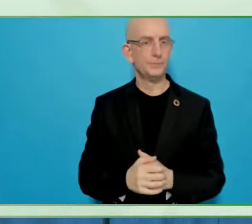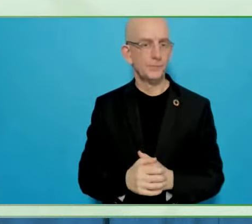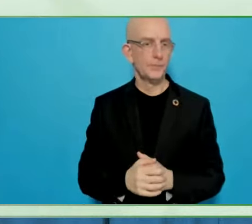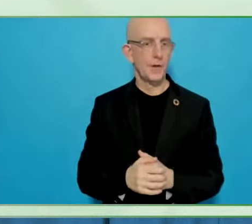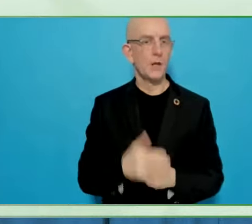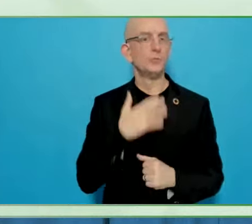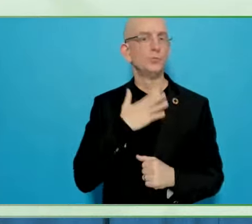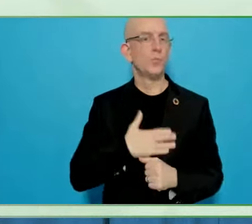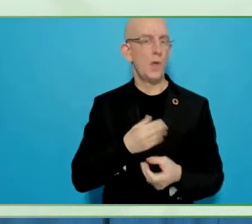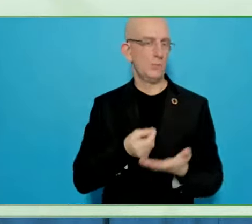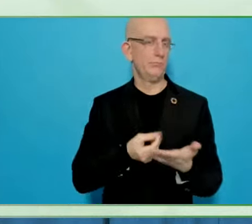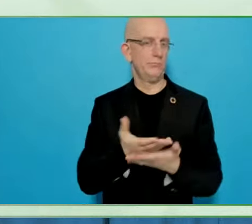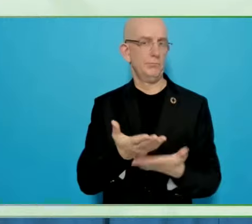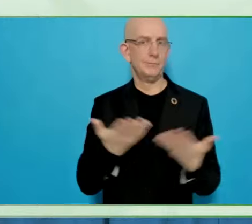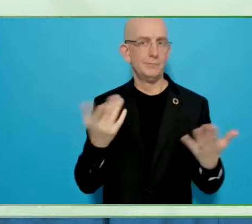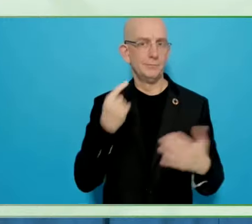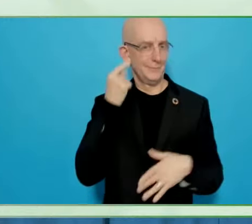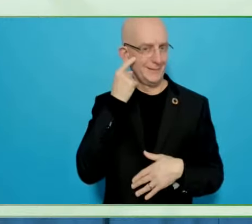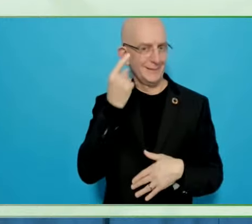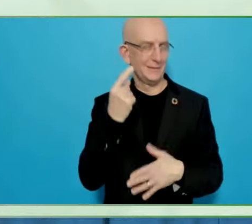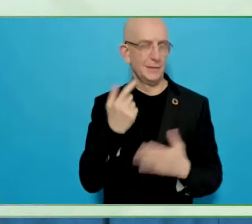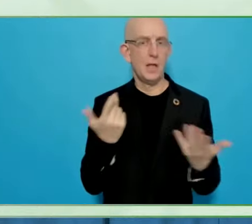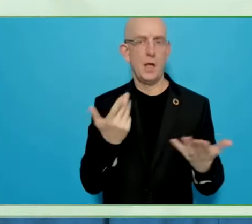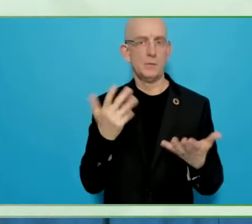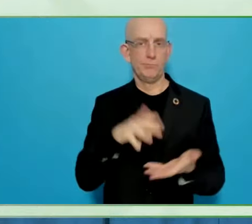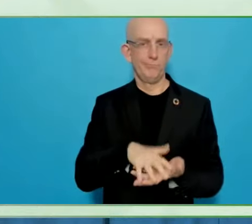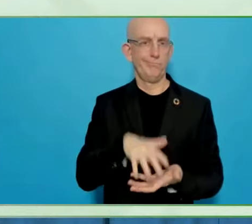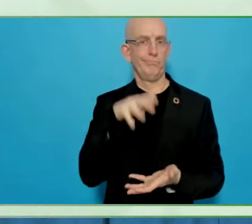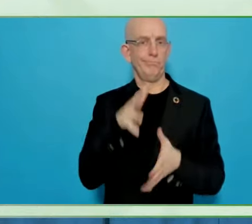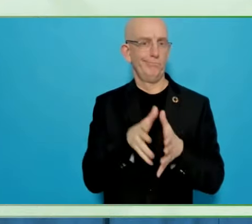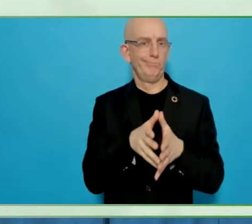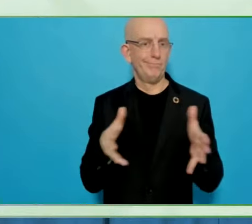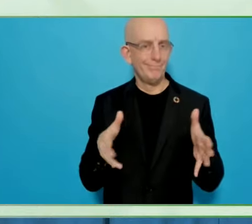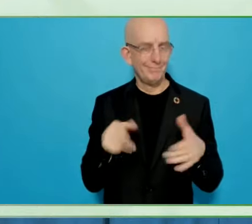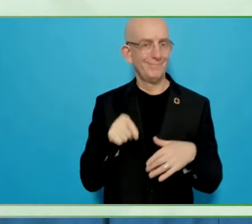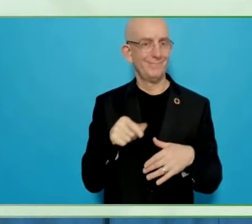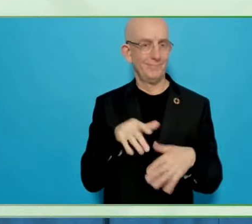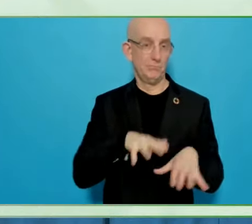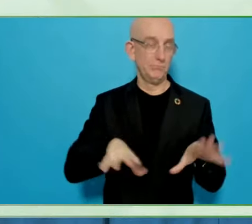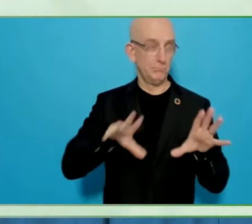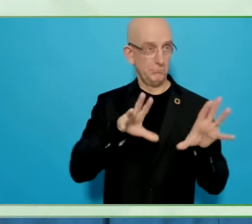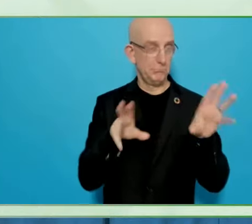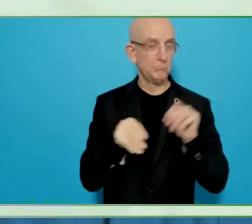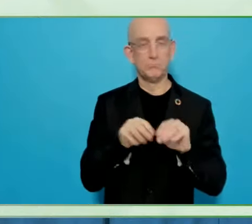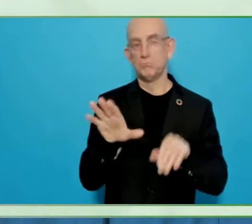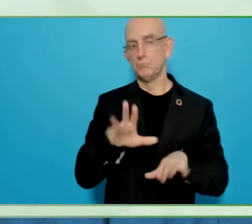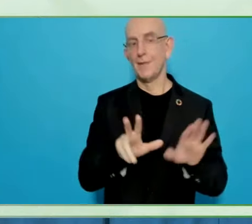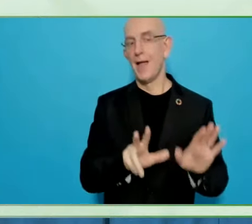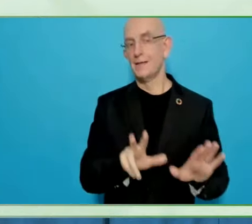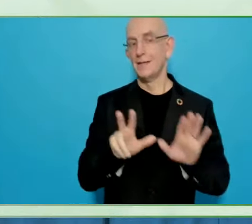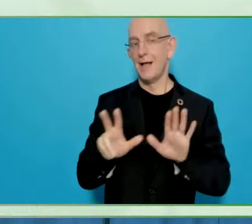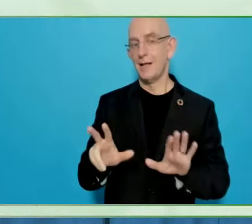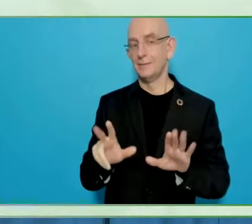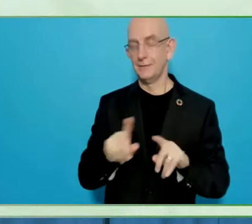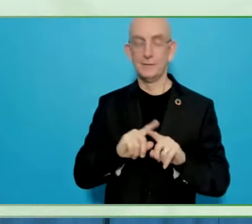events spread out throughout the union career and these will go on